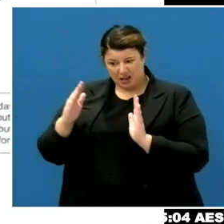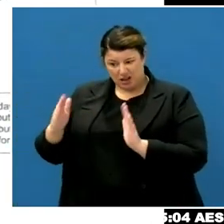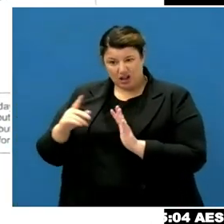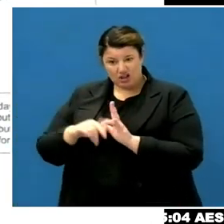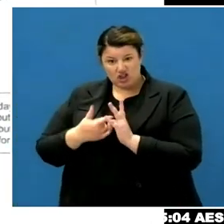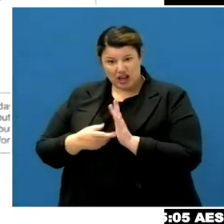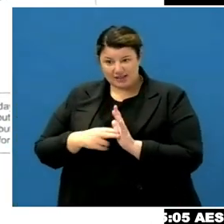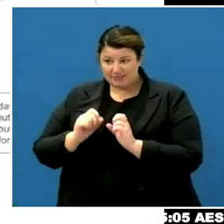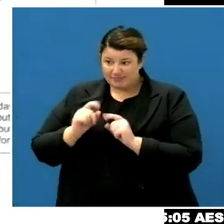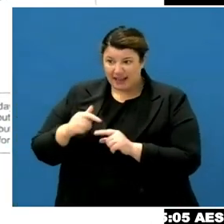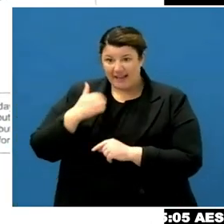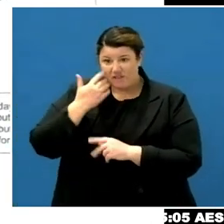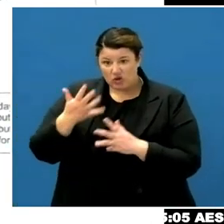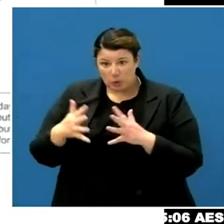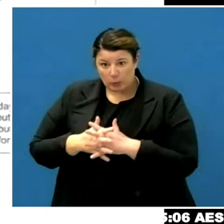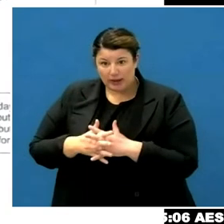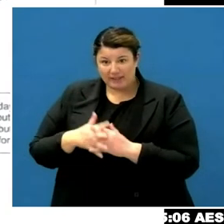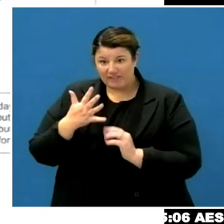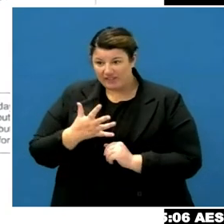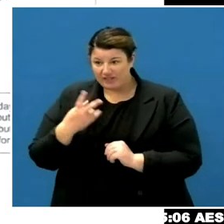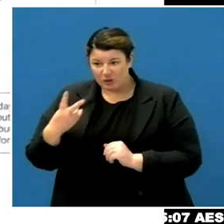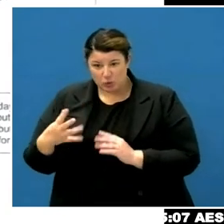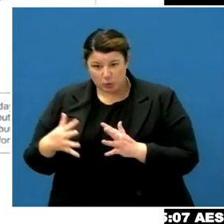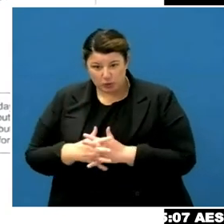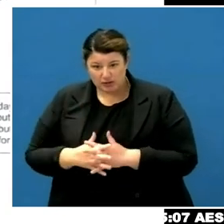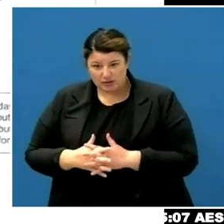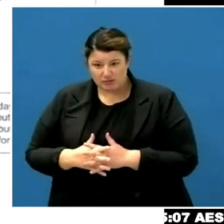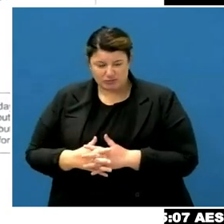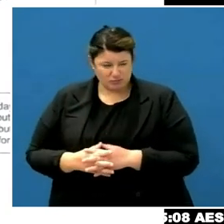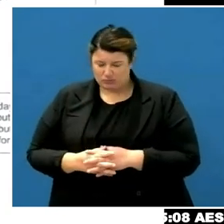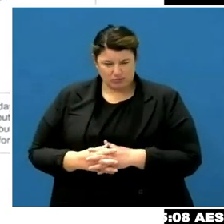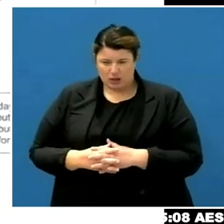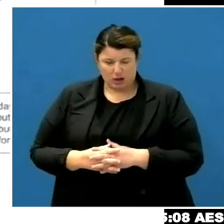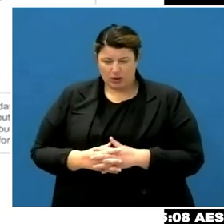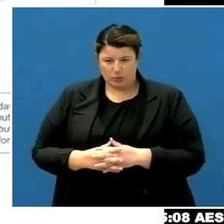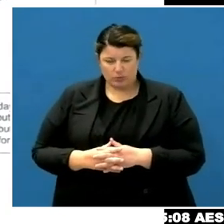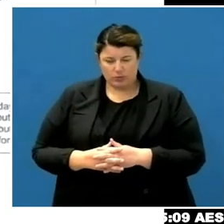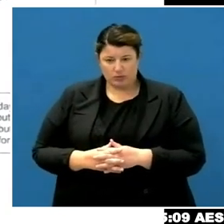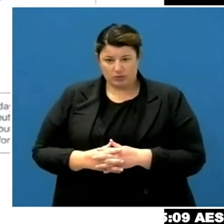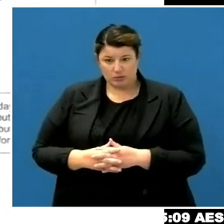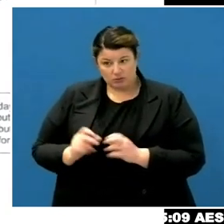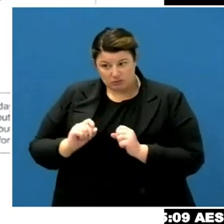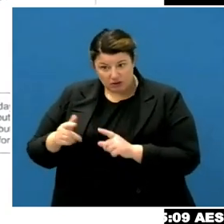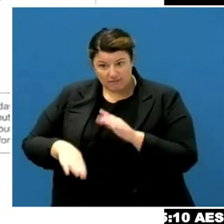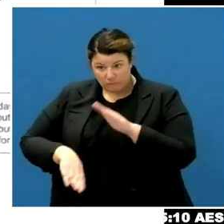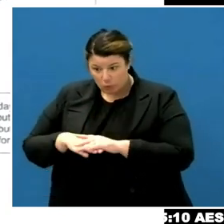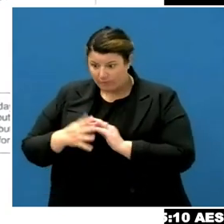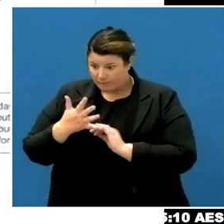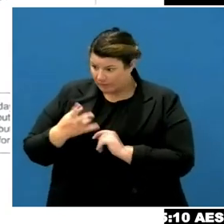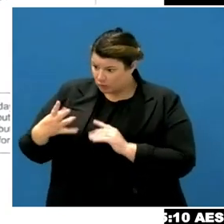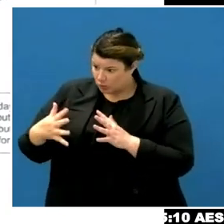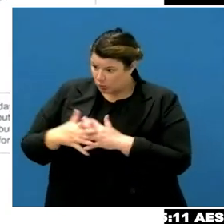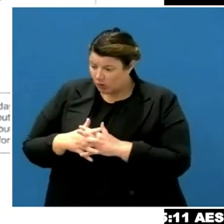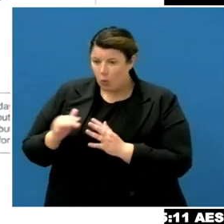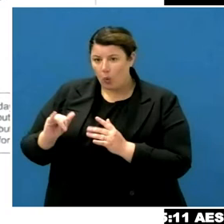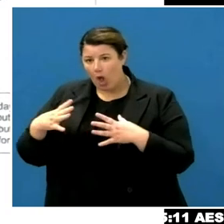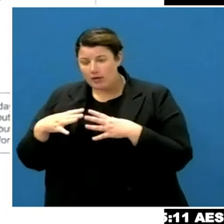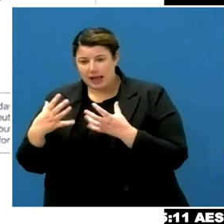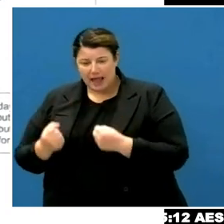No. MR FOGARTY: In any of the years he was there? No. No. MR FOGARTY: Alright.